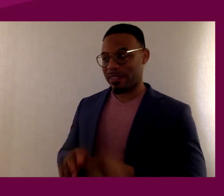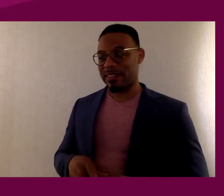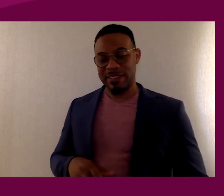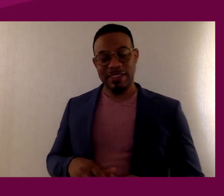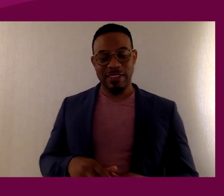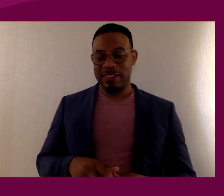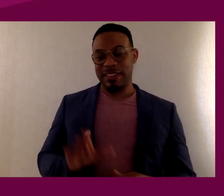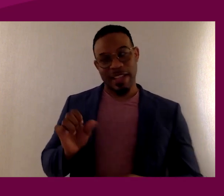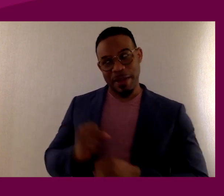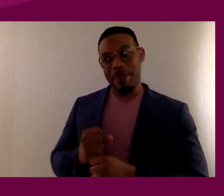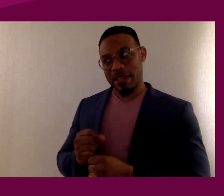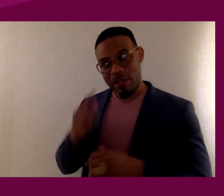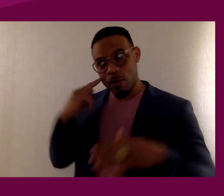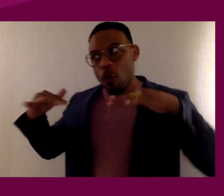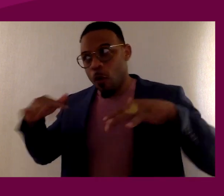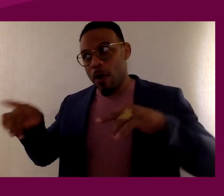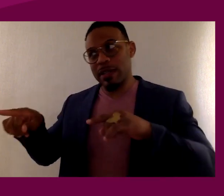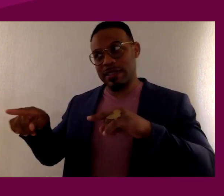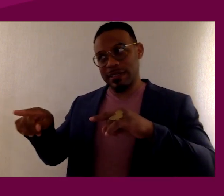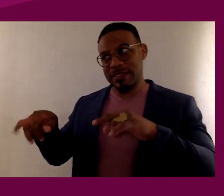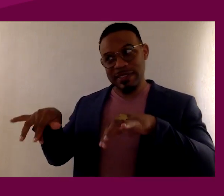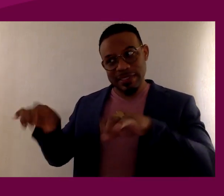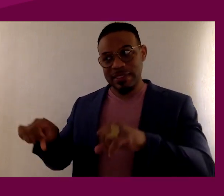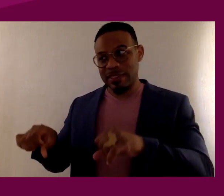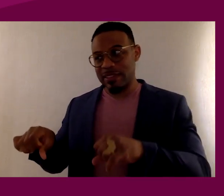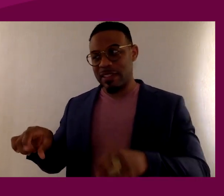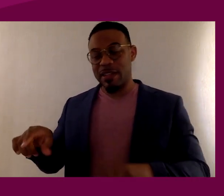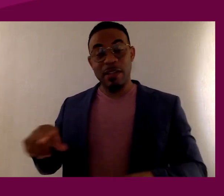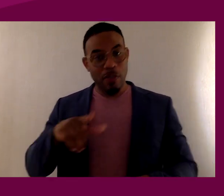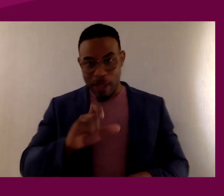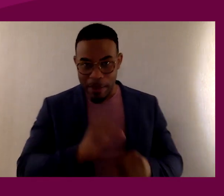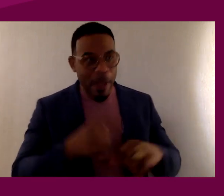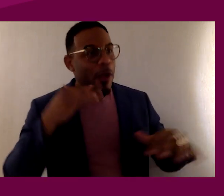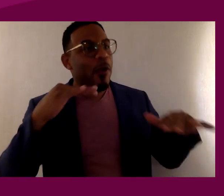Absolutely. We got to make some noise and just be-